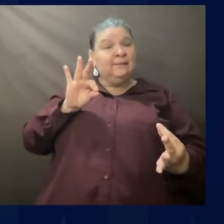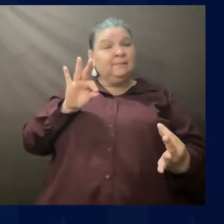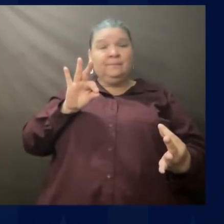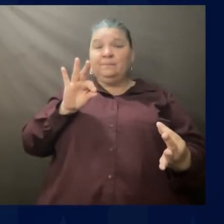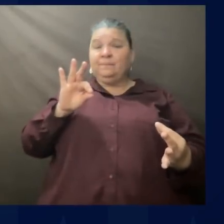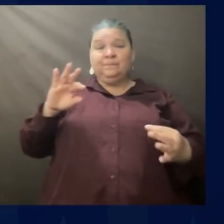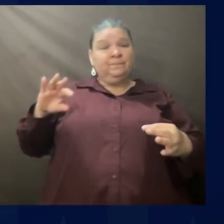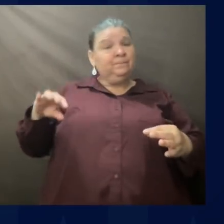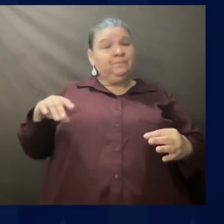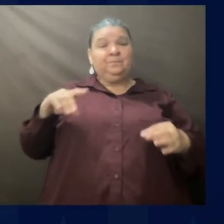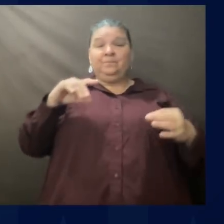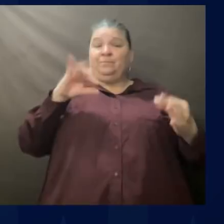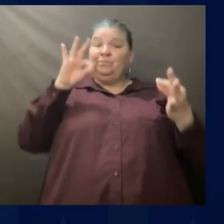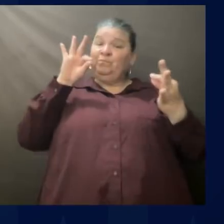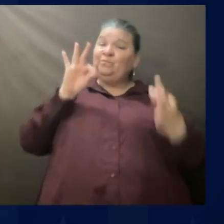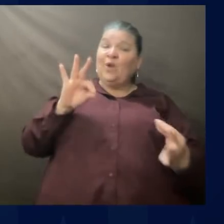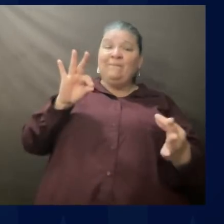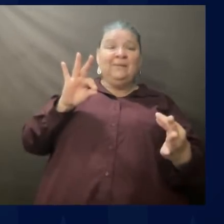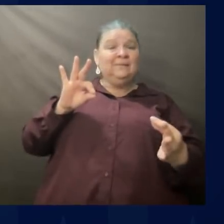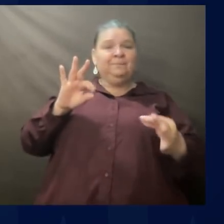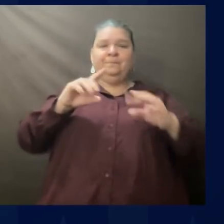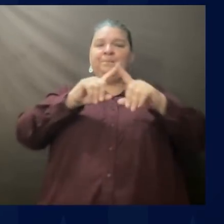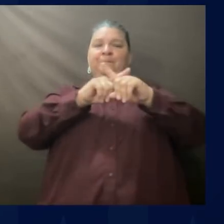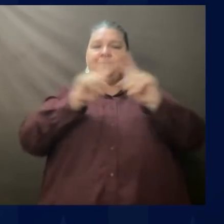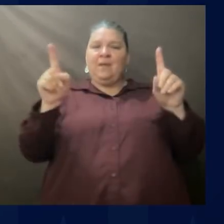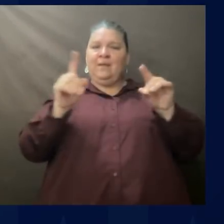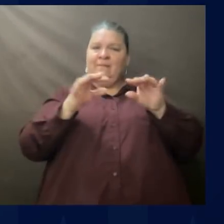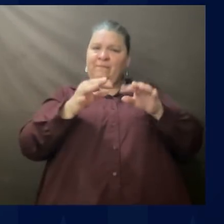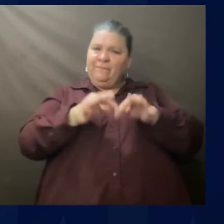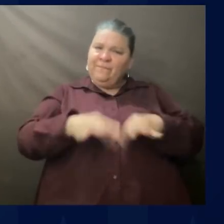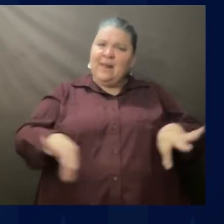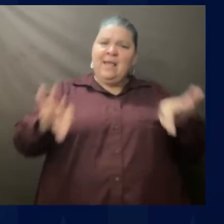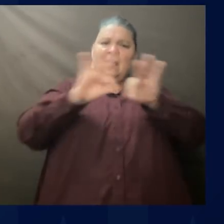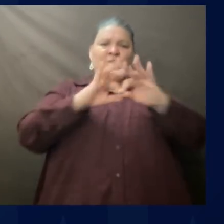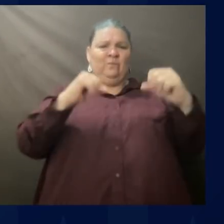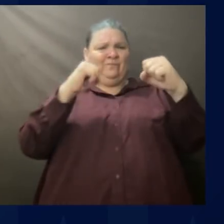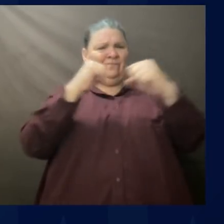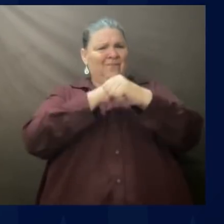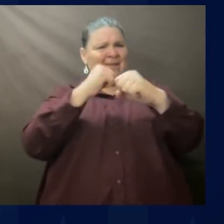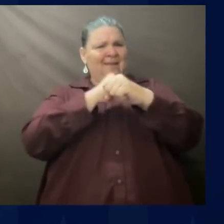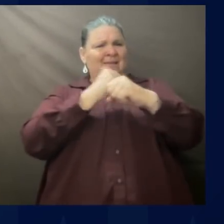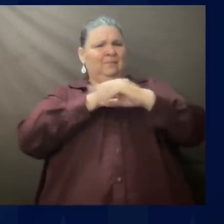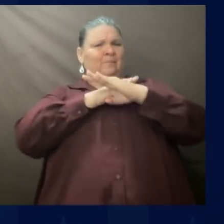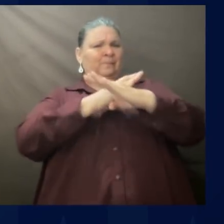But it’s worth fighting for; if necessary, worth dying for.